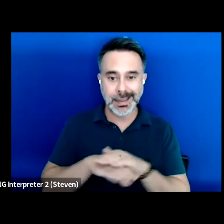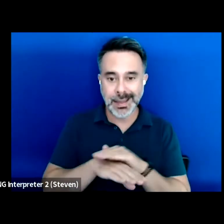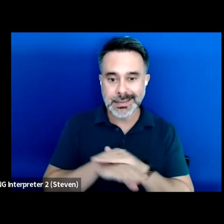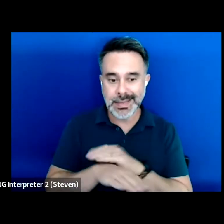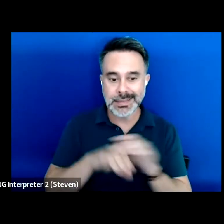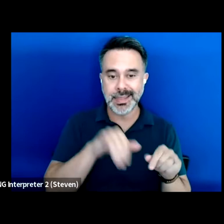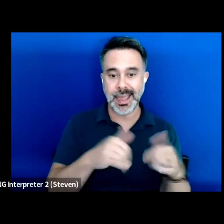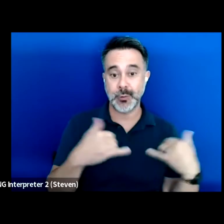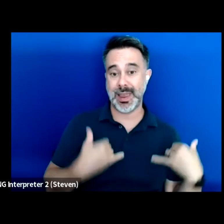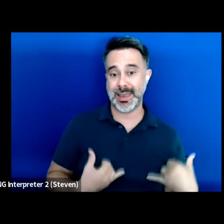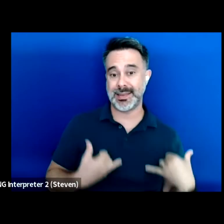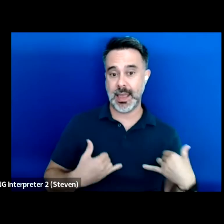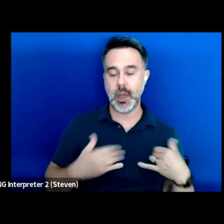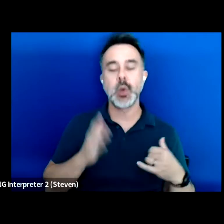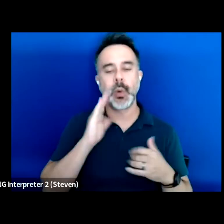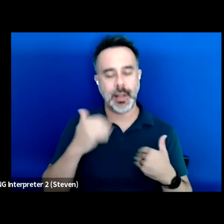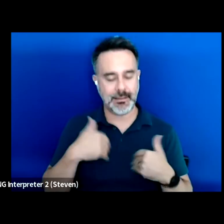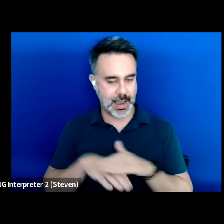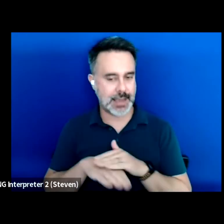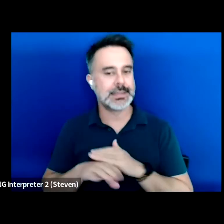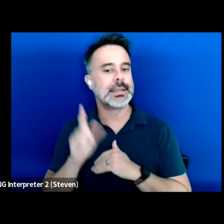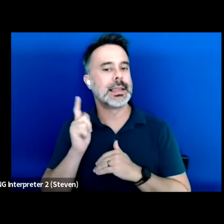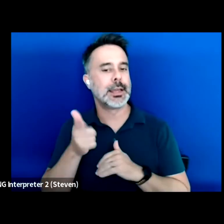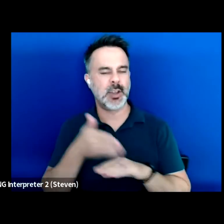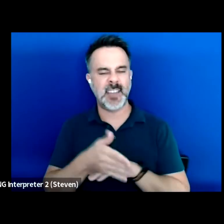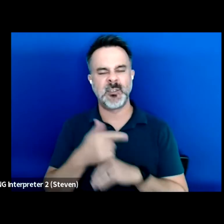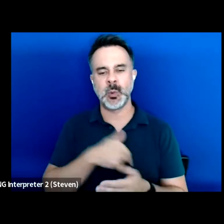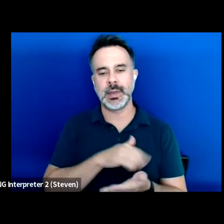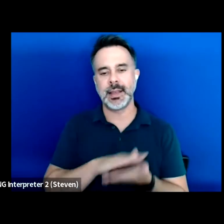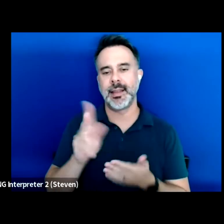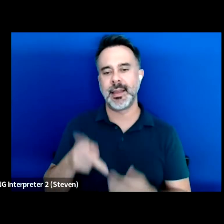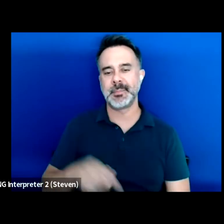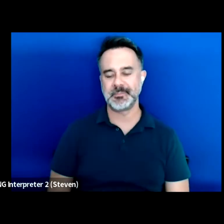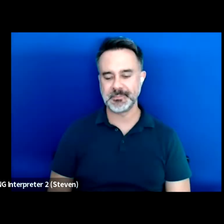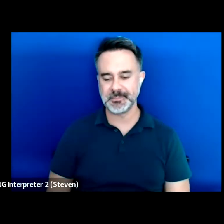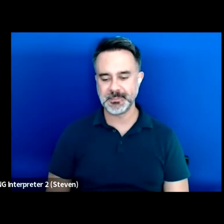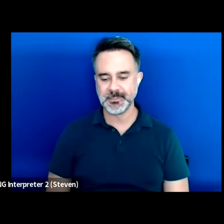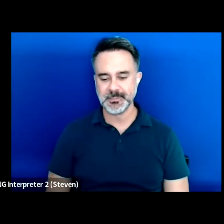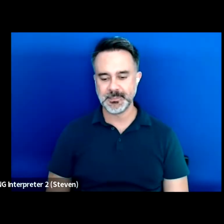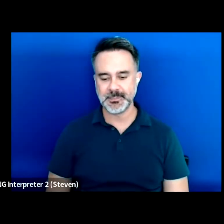and, with that, I will pass it to a wonderful collaborator